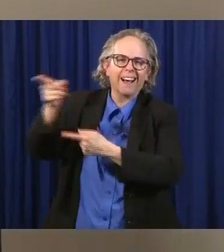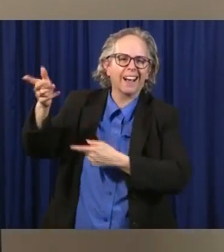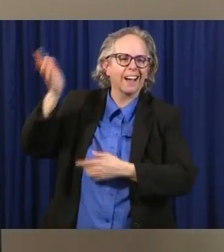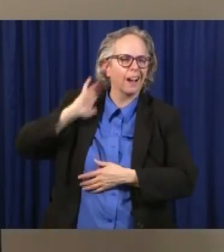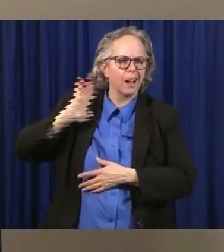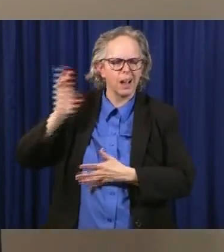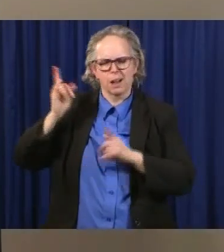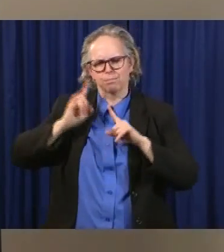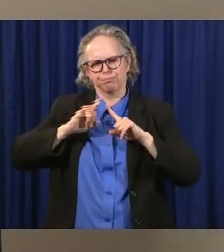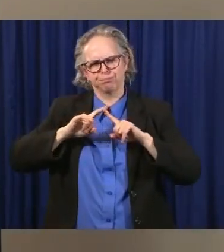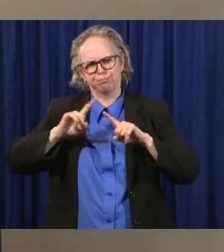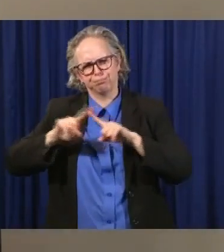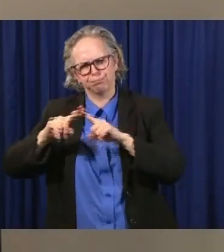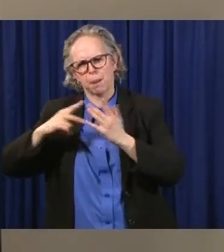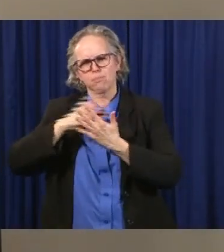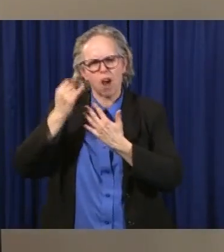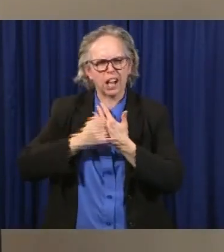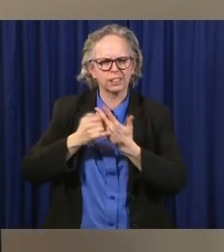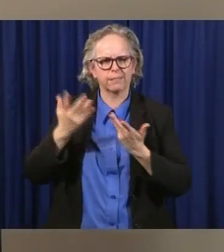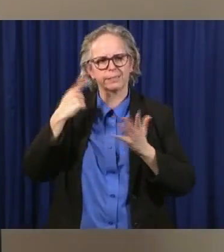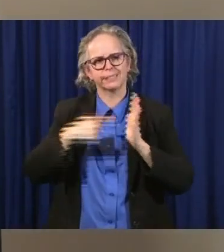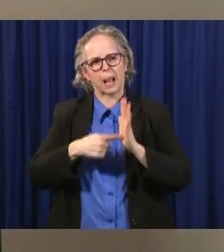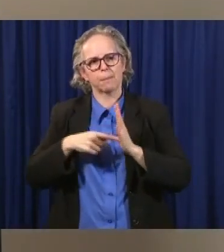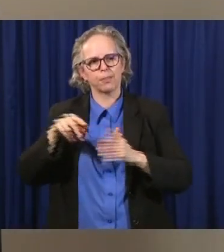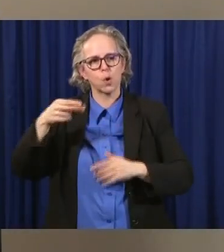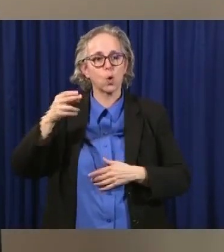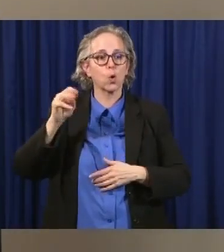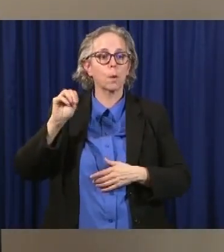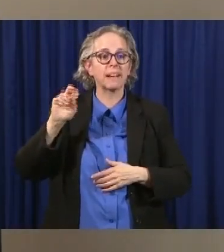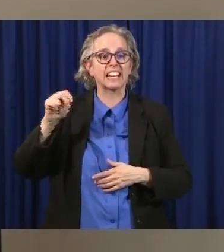SOMEONE I MED IN MY YOUNG YEARS IN THE '90s WORKING ON PROJECTS